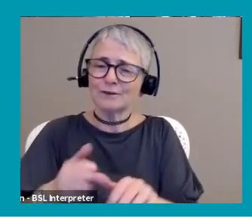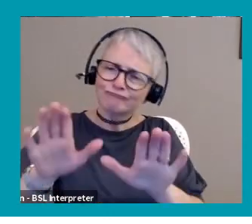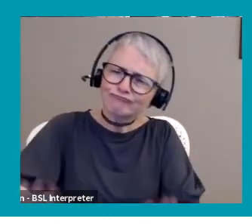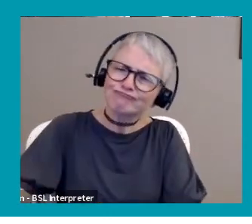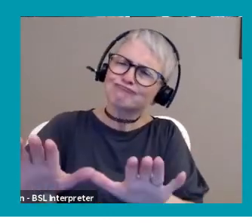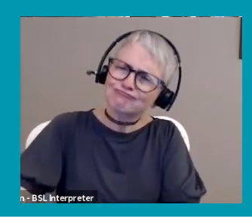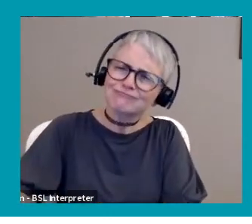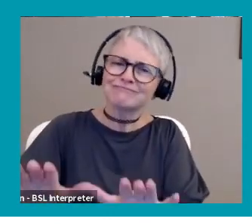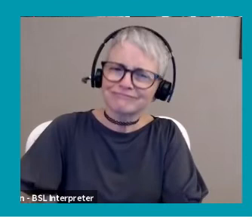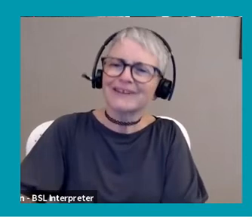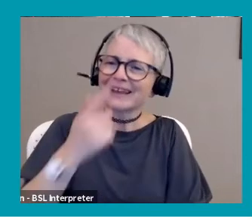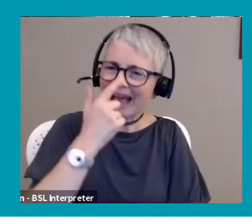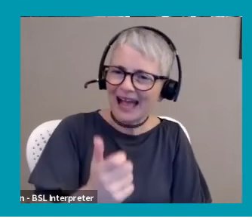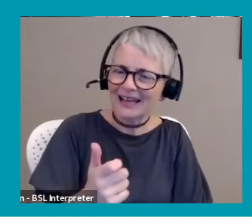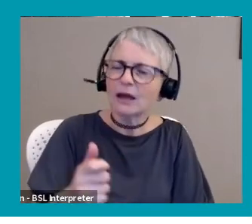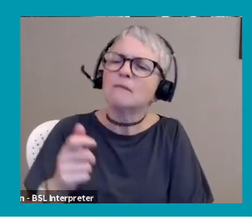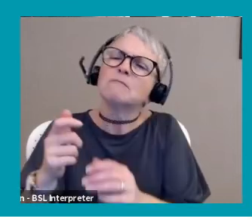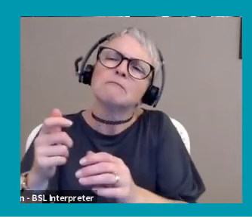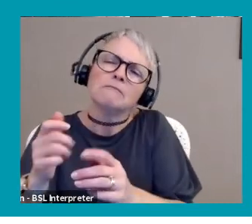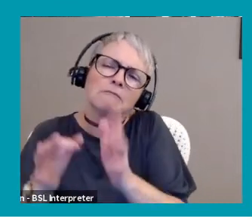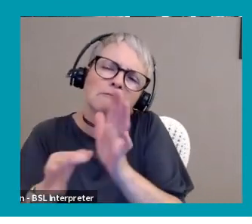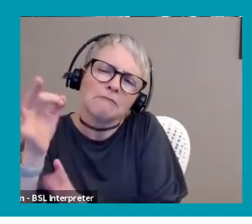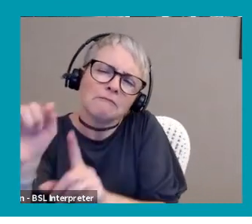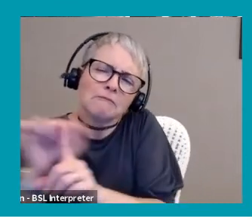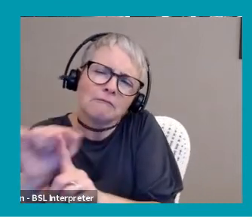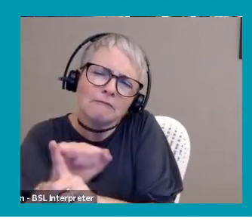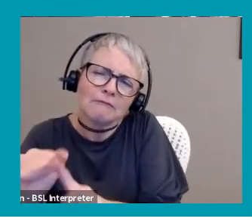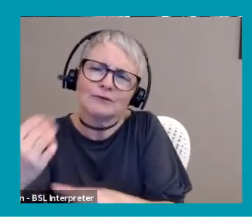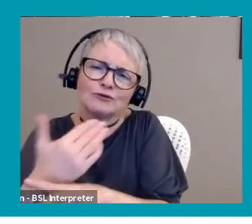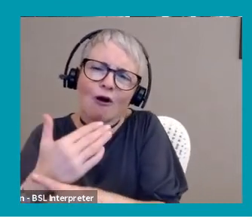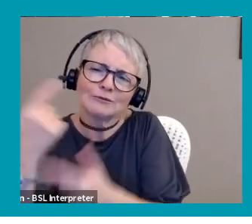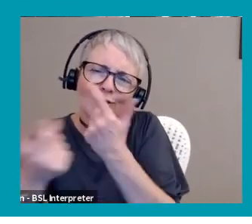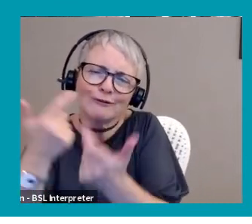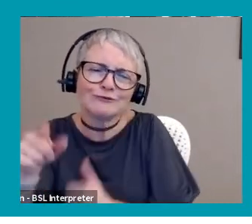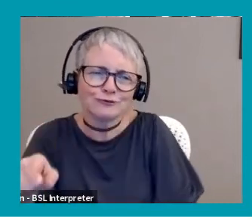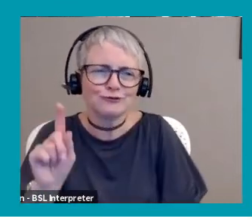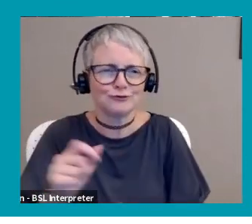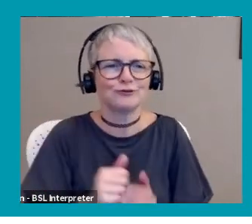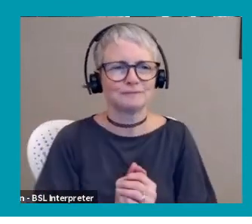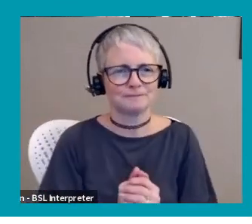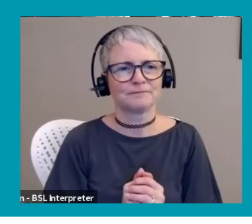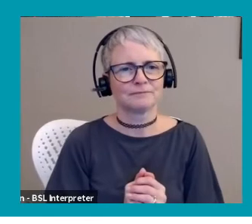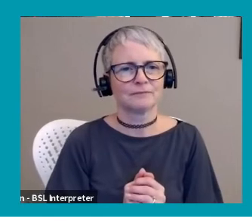And help you get clear on that job search strategy. Reaching out to a careers coach. Maintain your perspective.